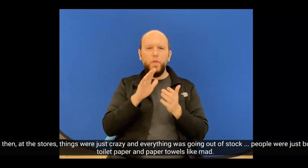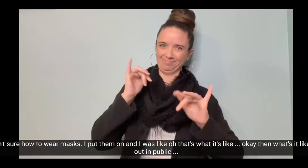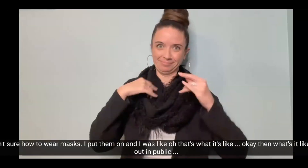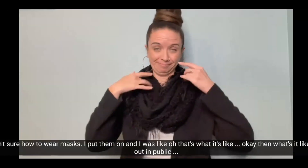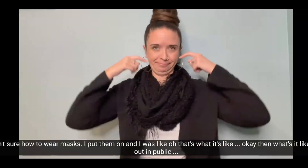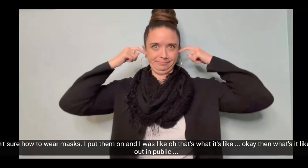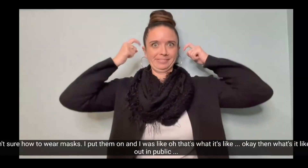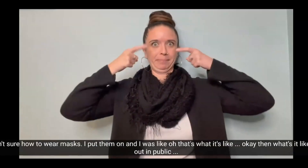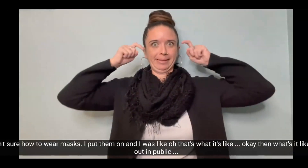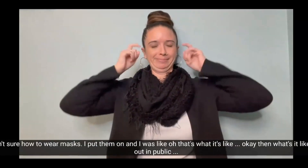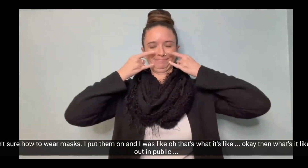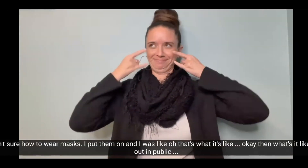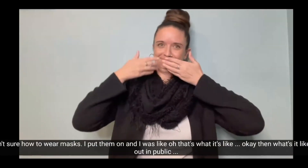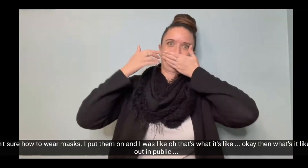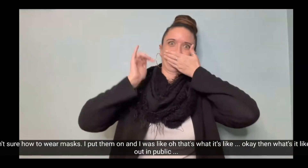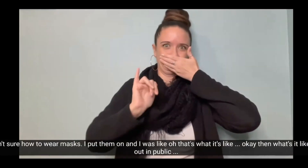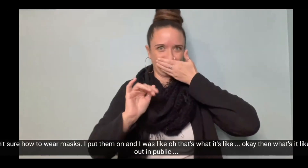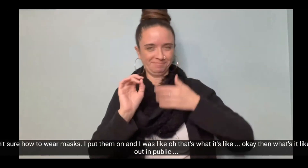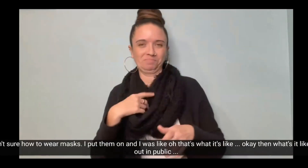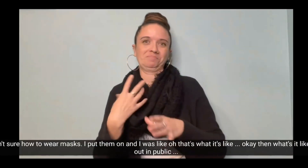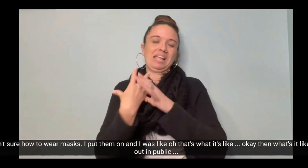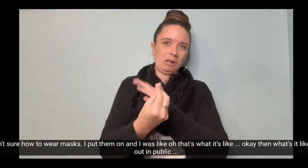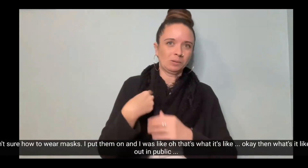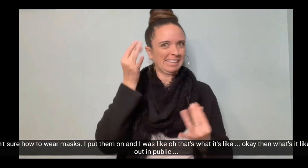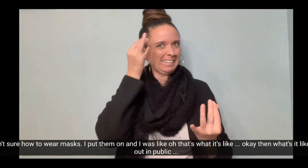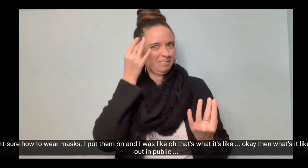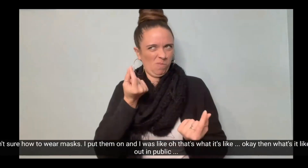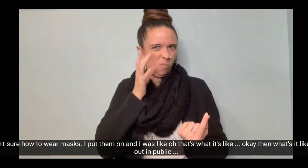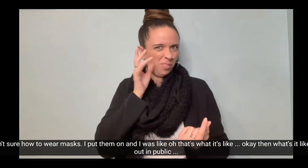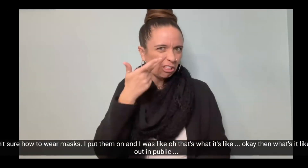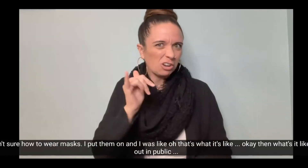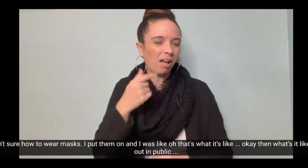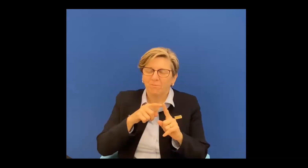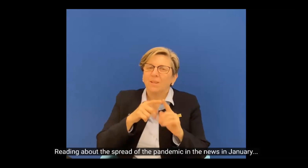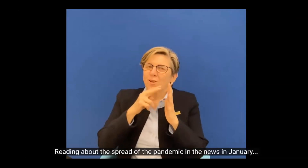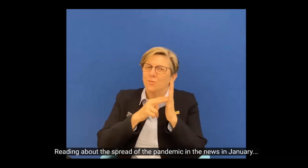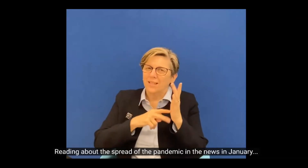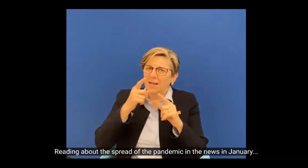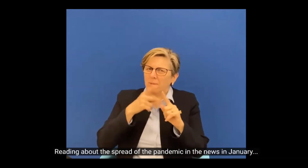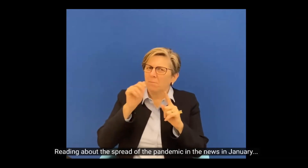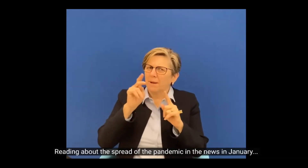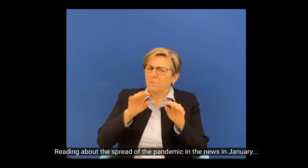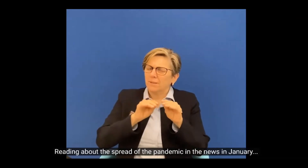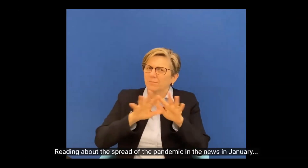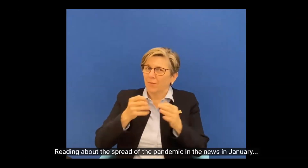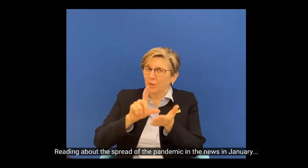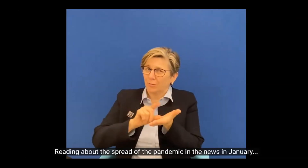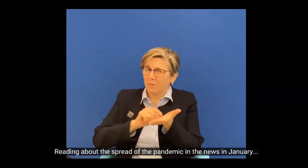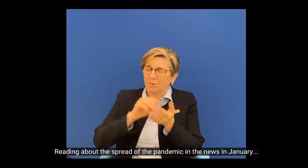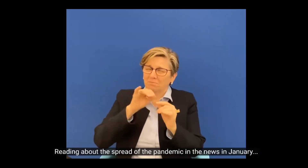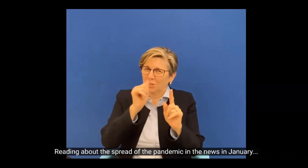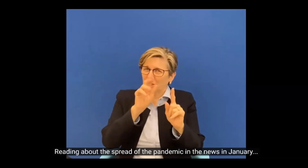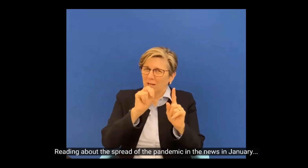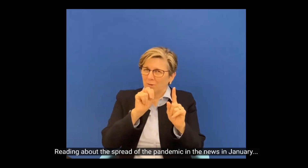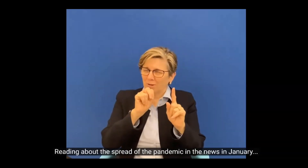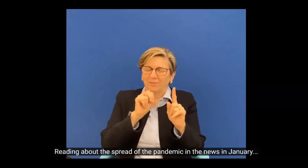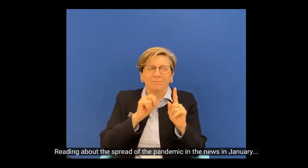I wasn't sure how to wear masks. I put them on and I was like oh that's what it's like ... okay then what's it like going out in public ... Reading about the spread of the pandemic in the news in January...